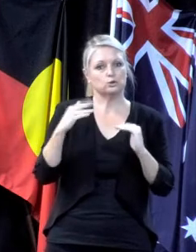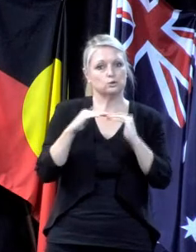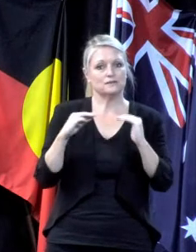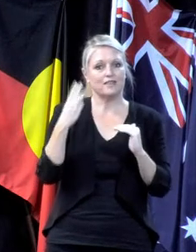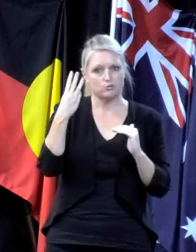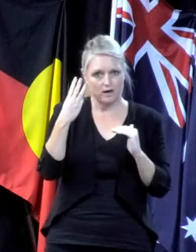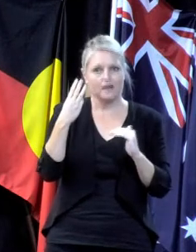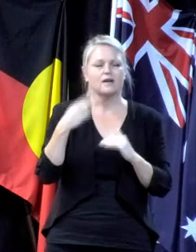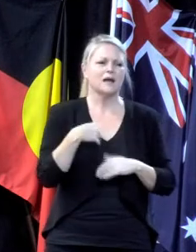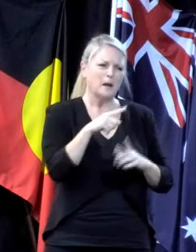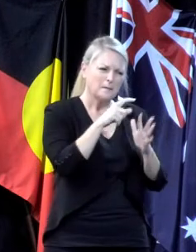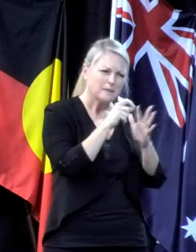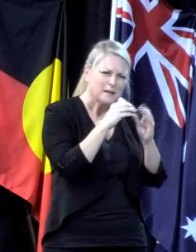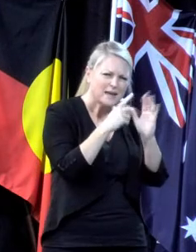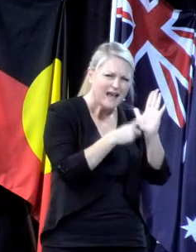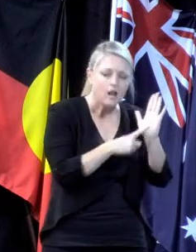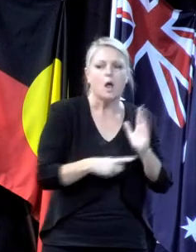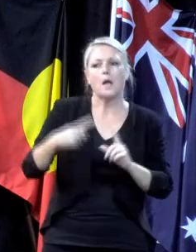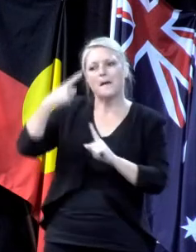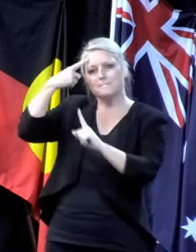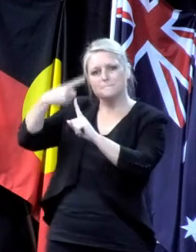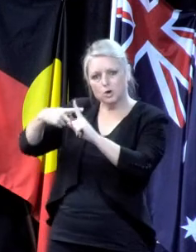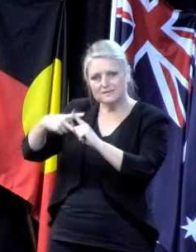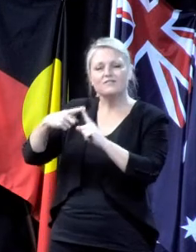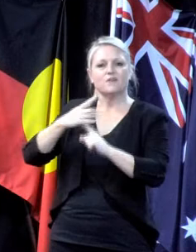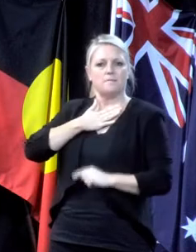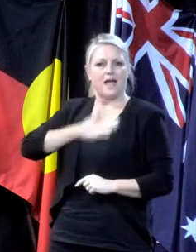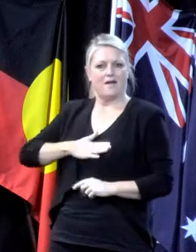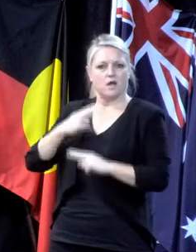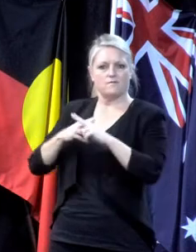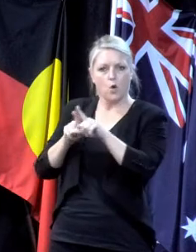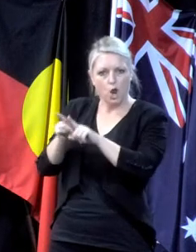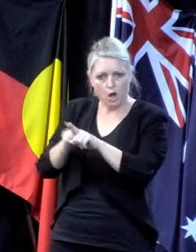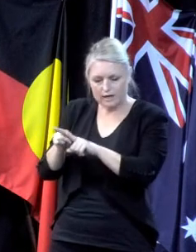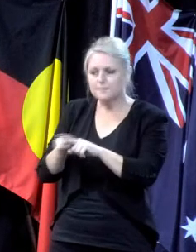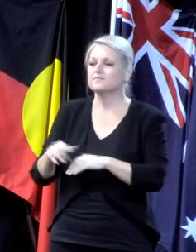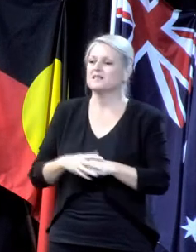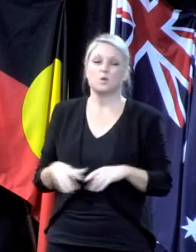Positive Behavior for Learning. Thank you. So, we practice the same procedures.